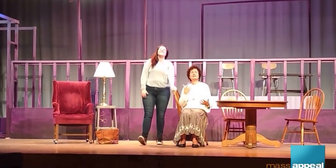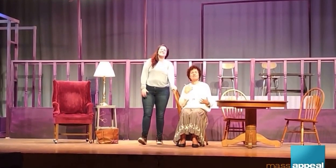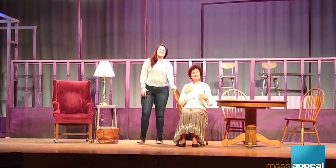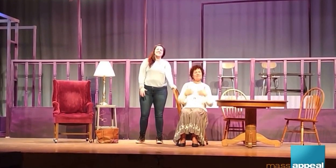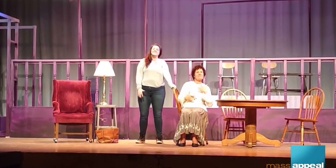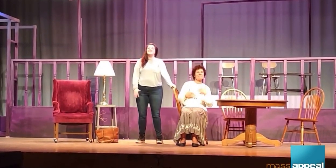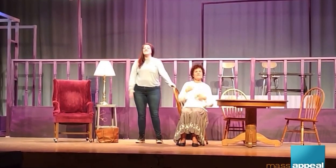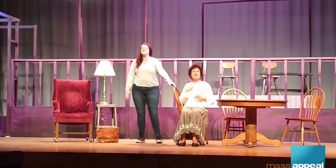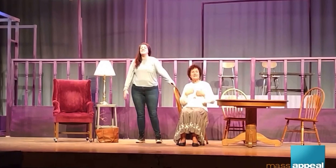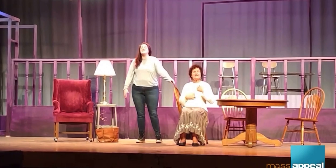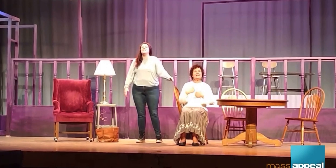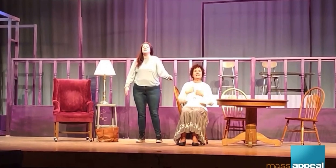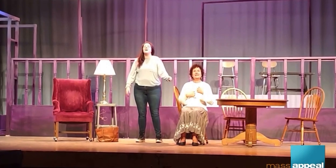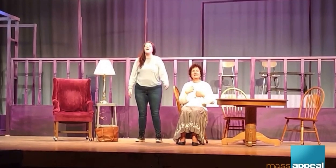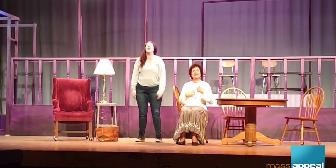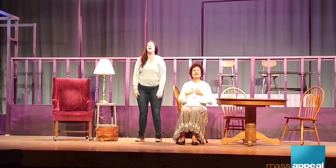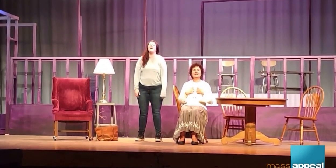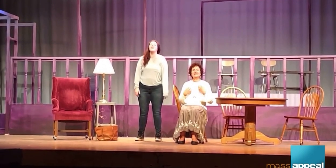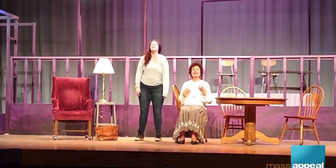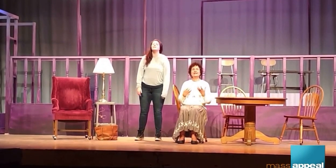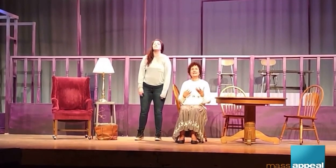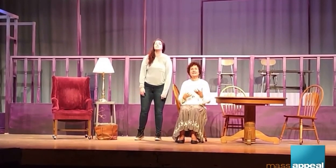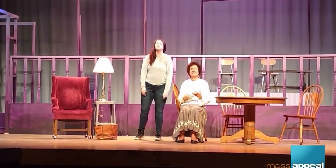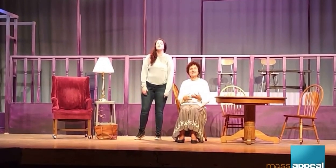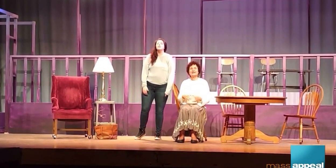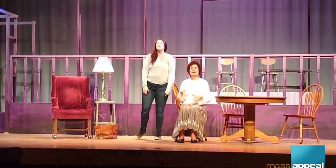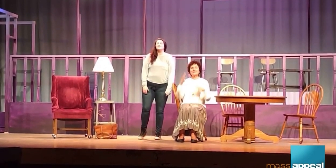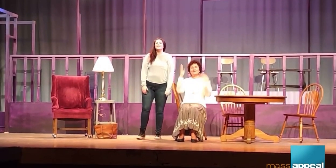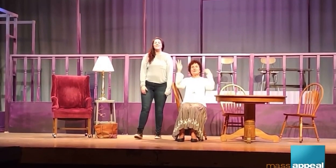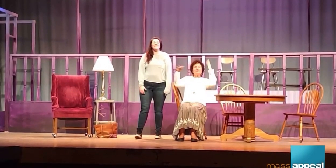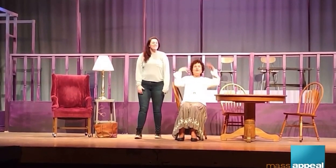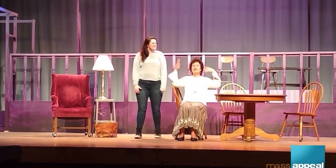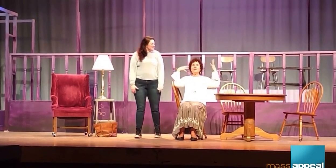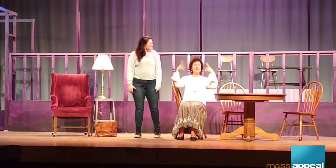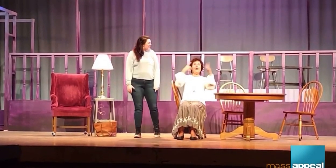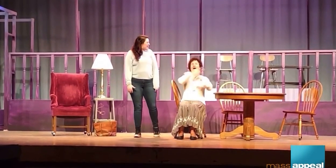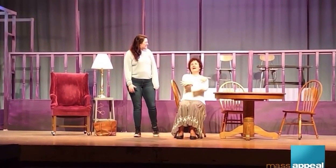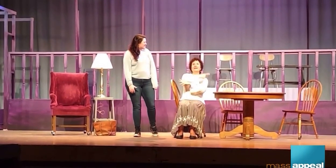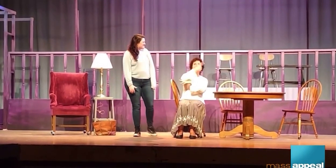the interpreter is off to the side and not engaged. These actors are completely involved